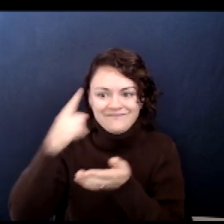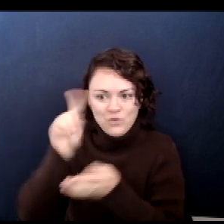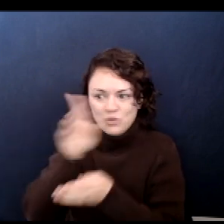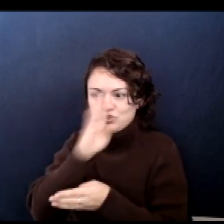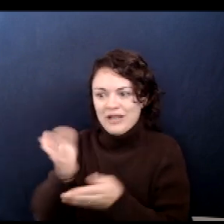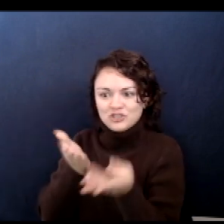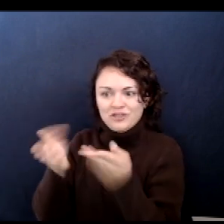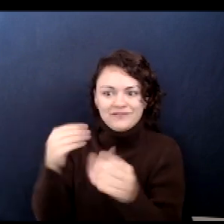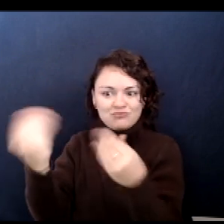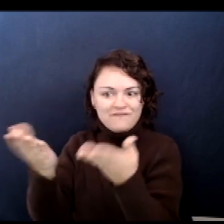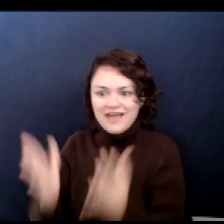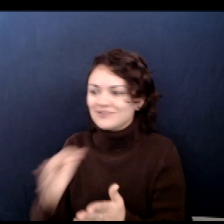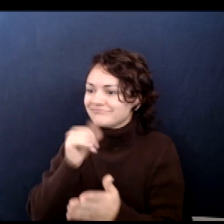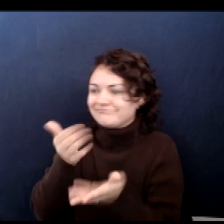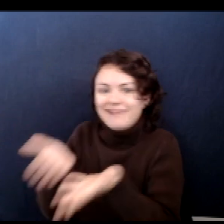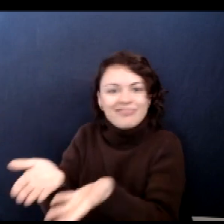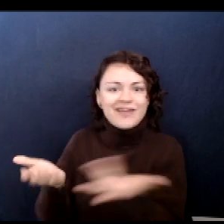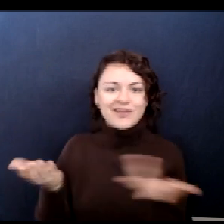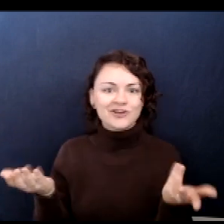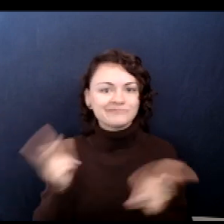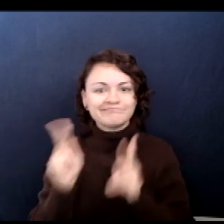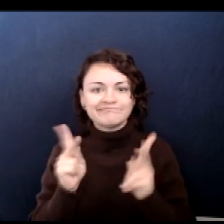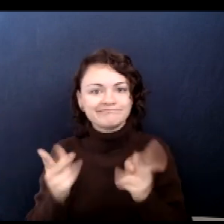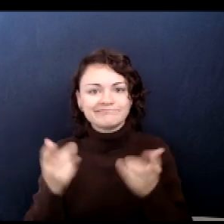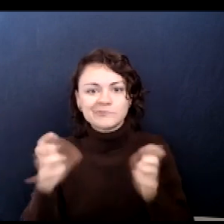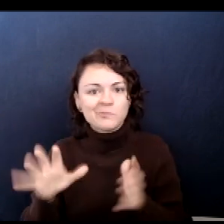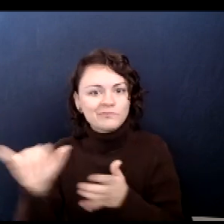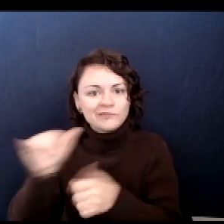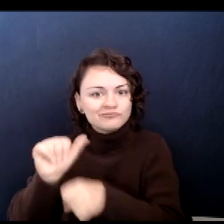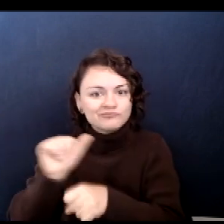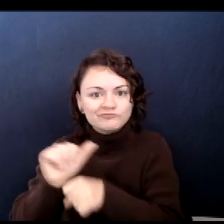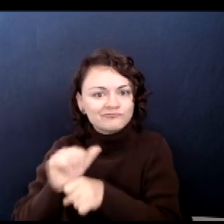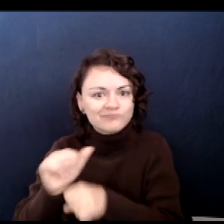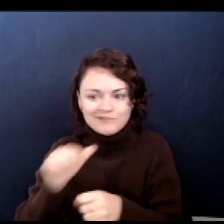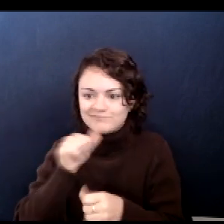our direct service providers are being paid right now.